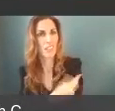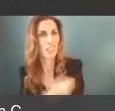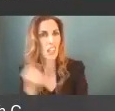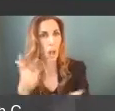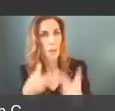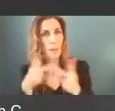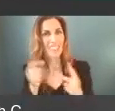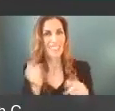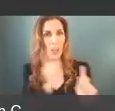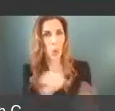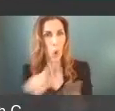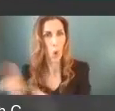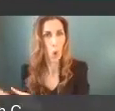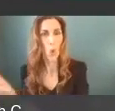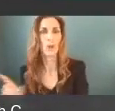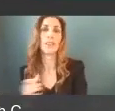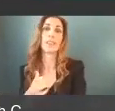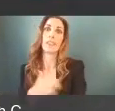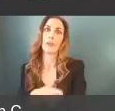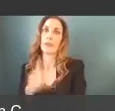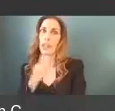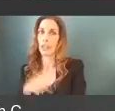[Commissioner Arkoosh] Well, I wish I could answer that question for you but I just don't have